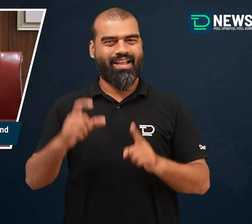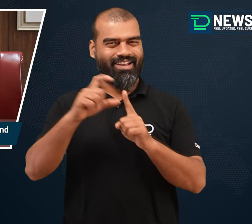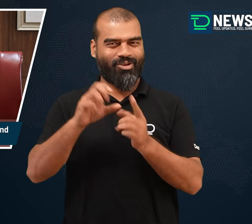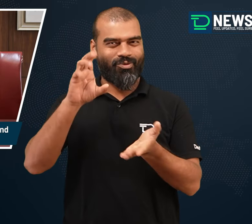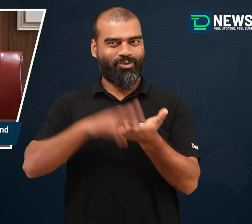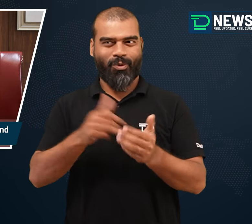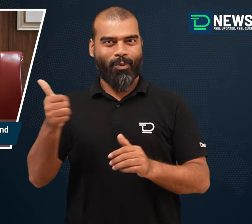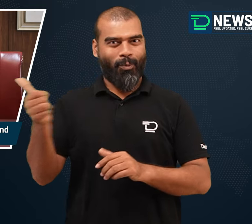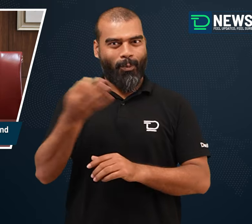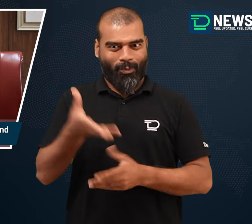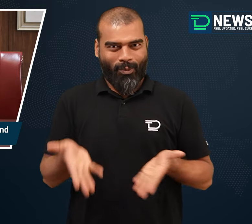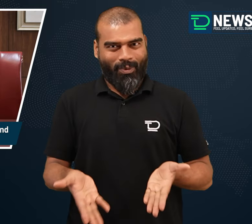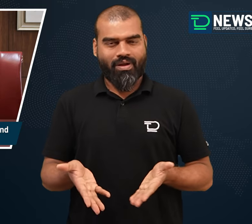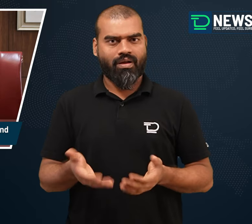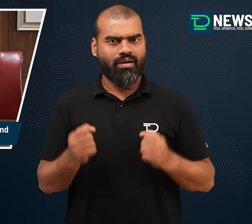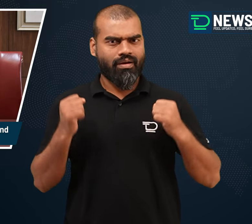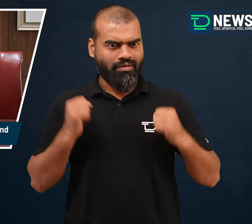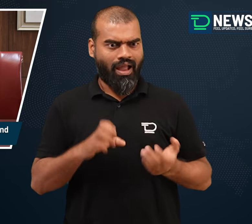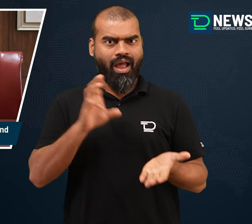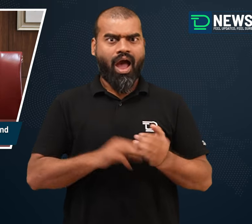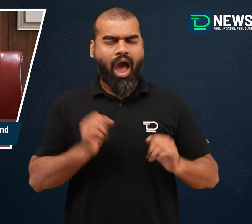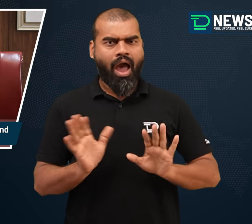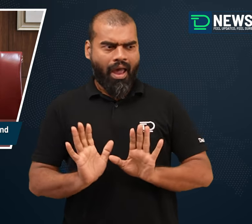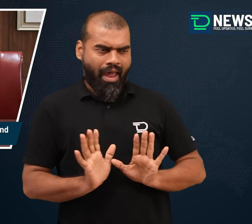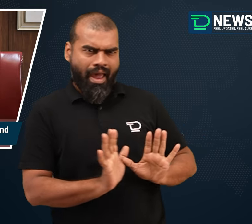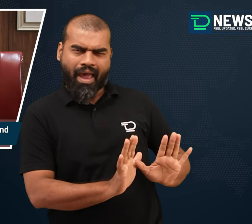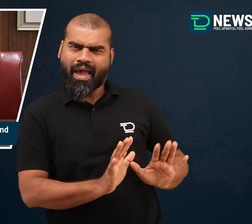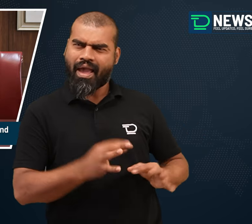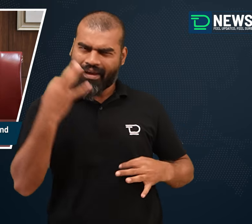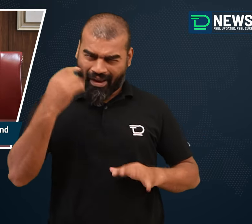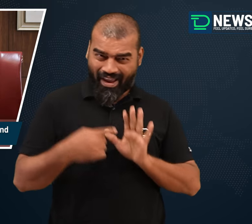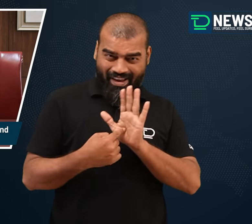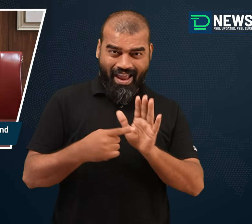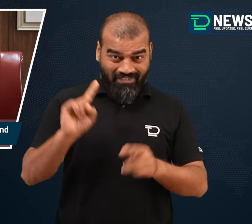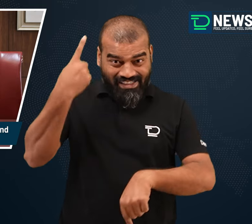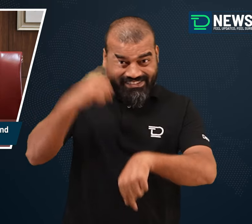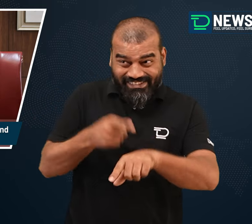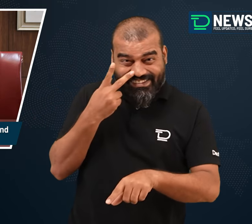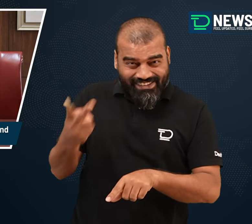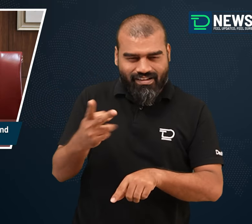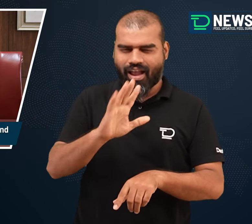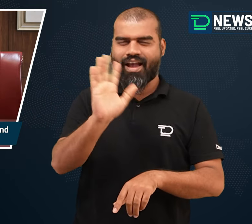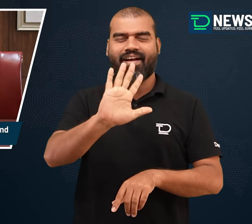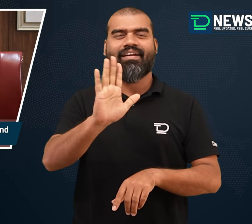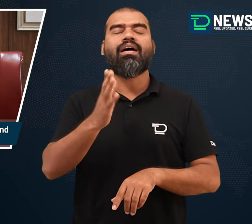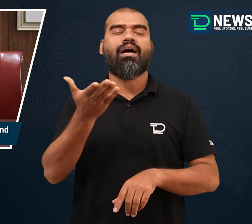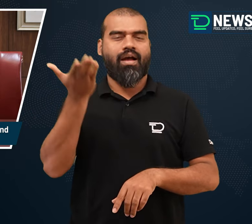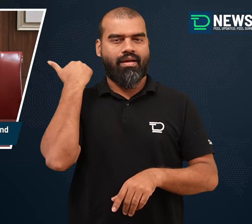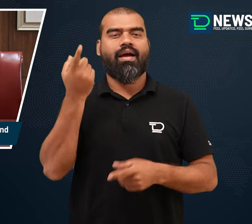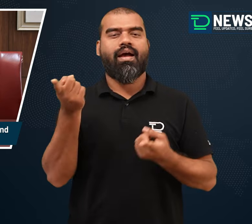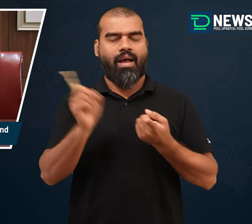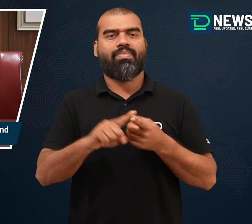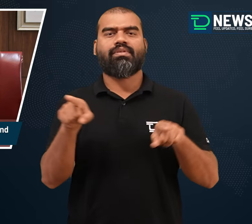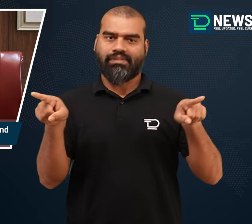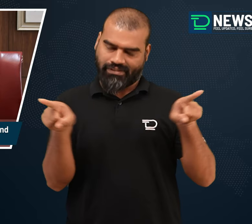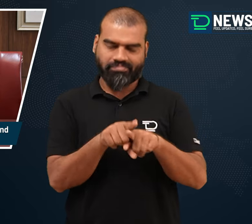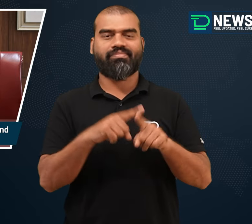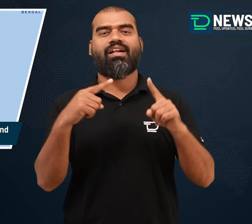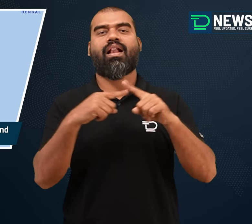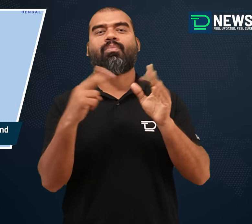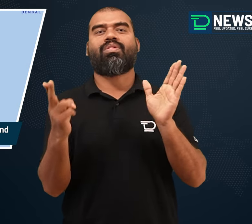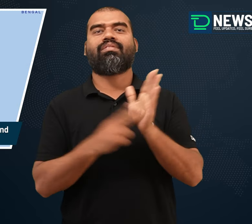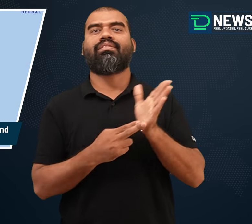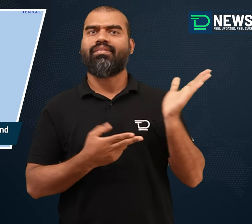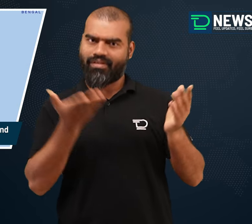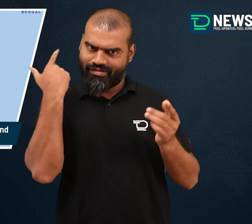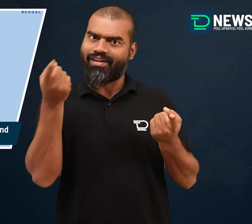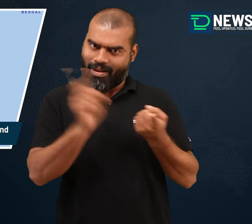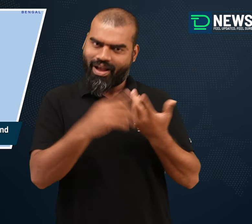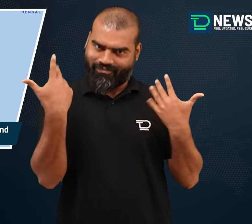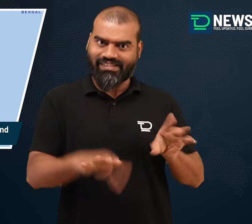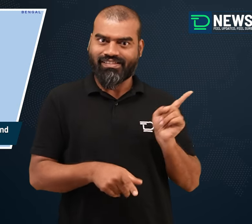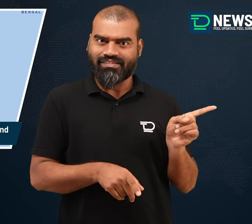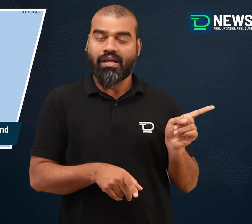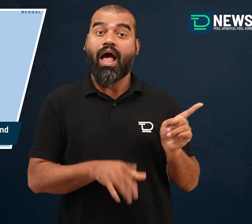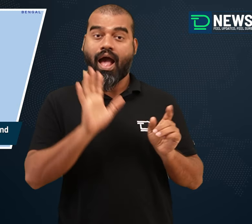Before this same scenario happened in Tamil Nadu also.